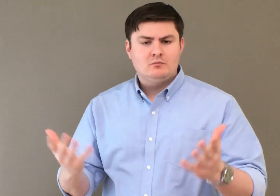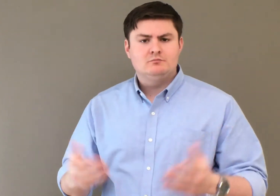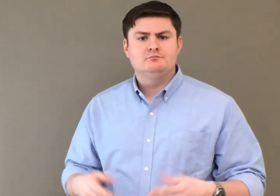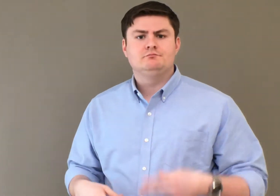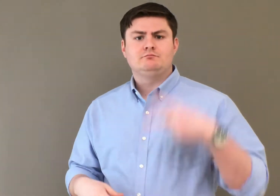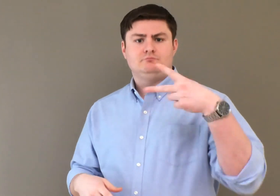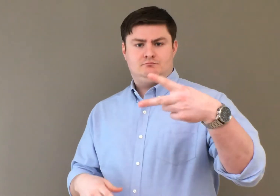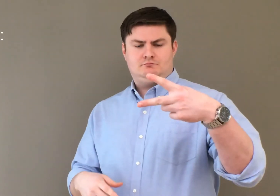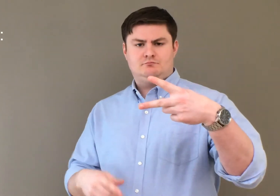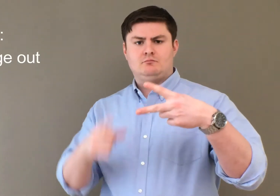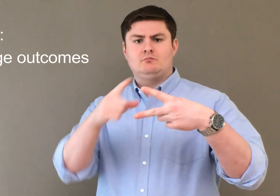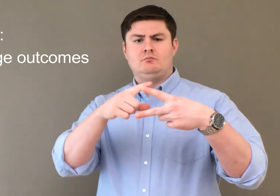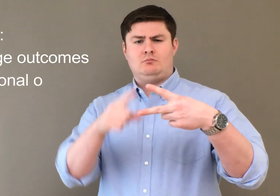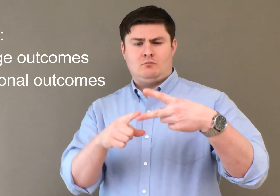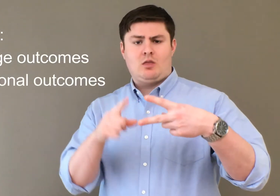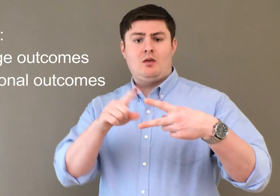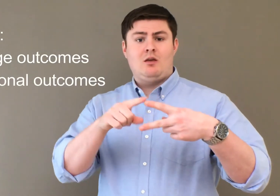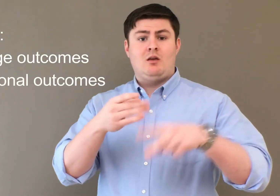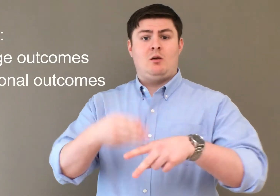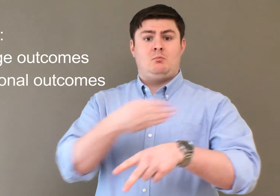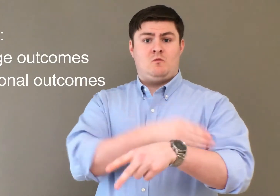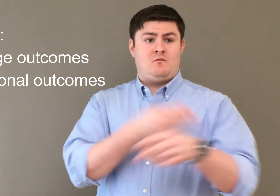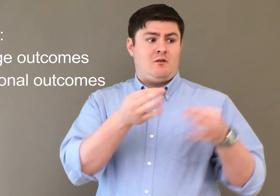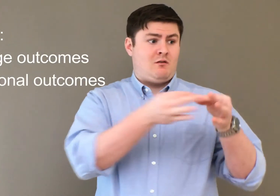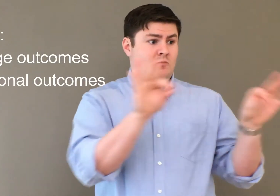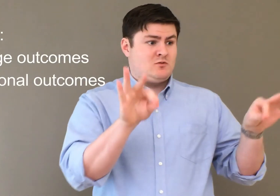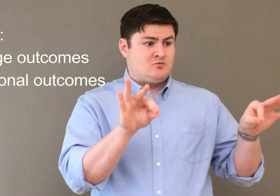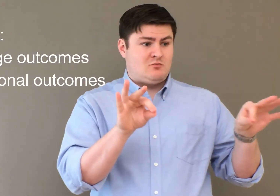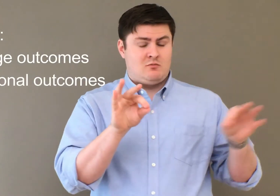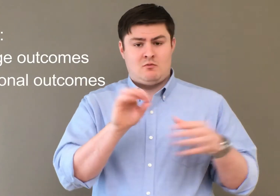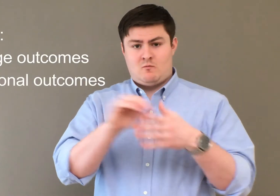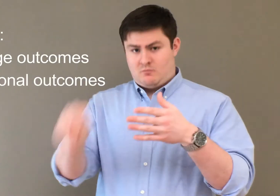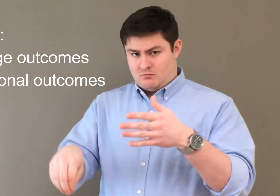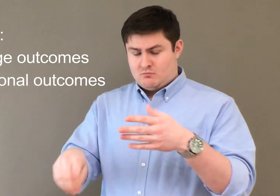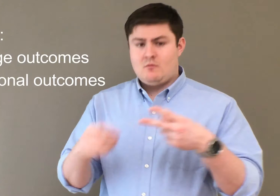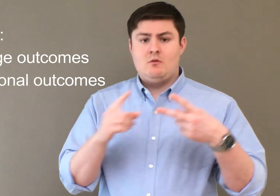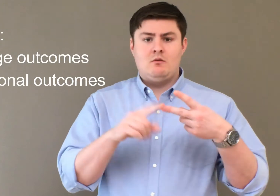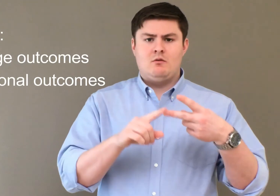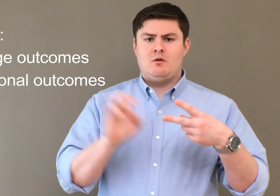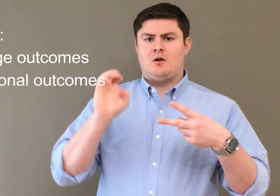outcomes in two areas; language development and education.